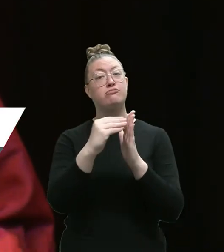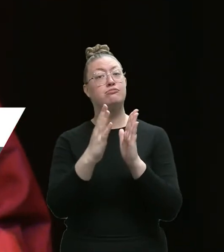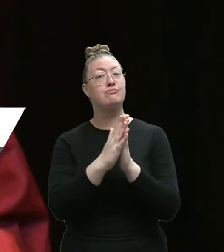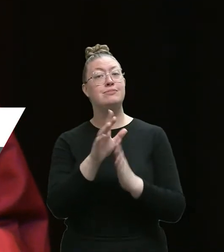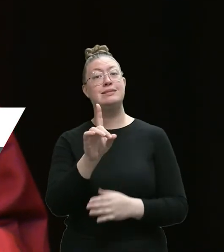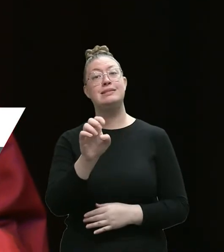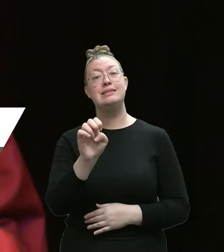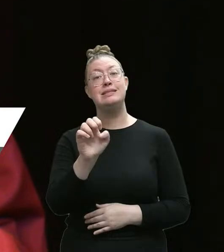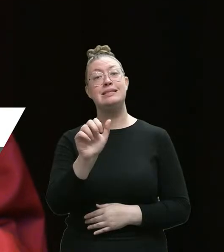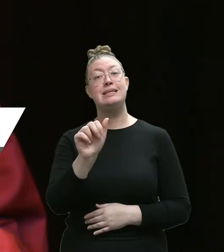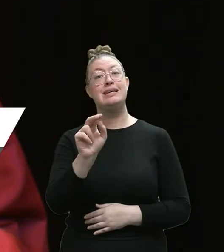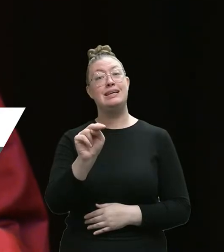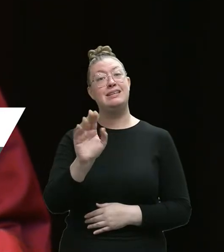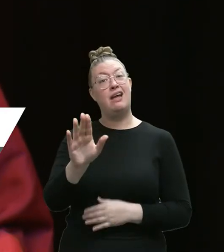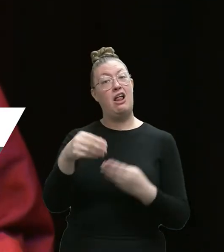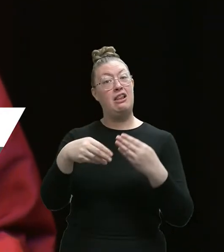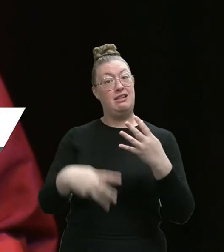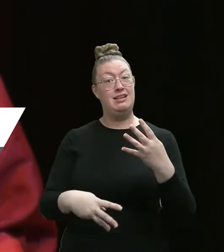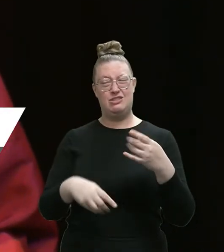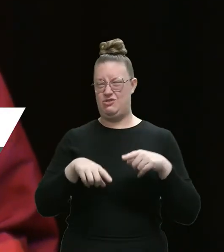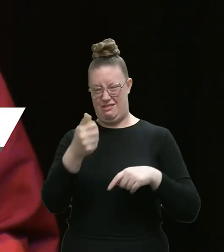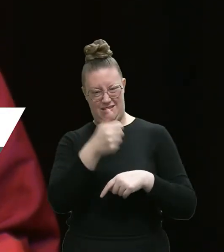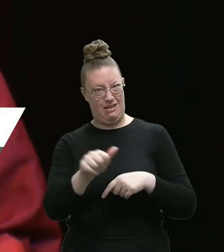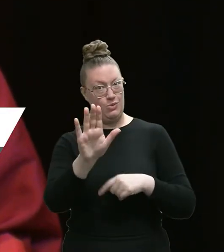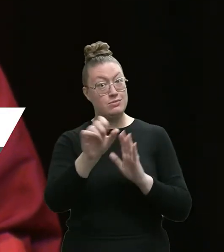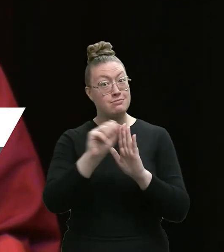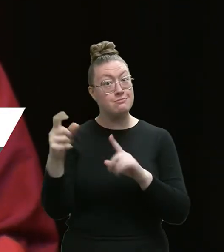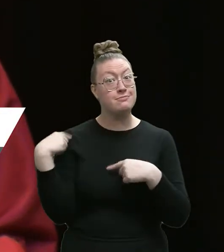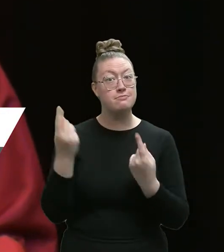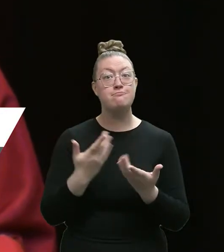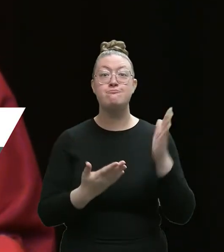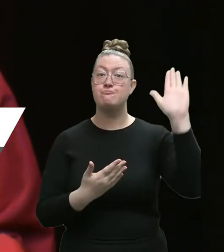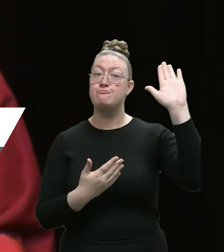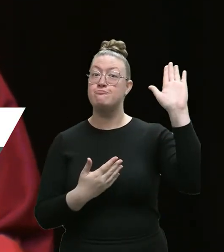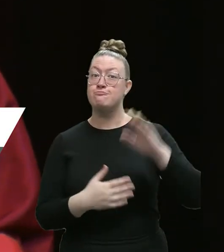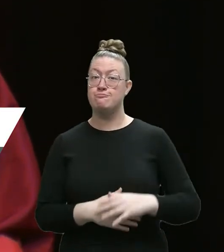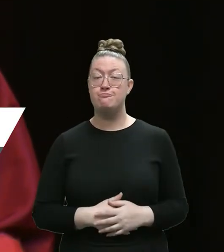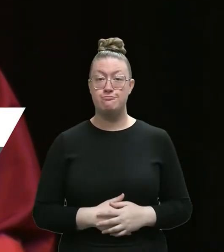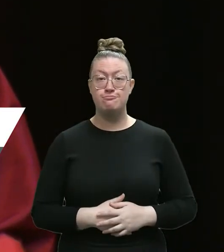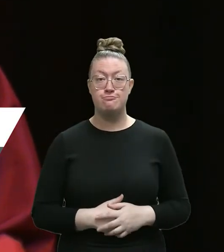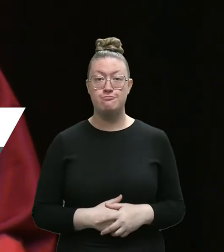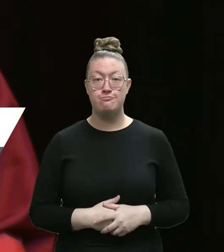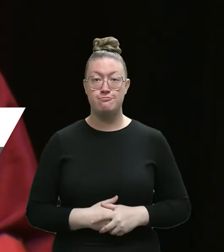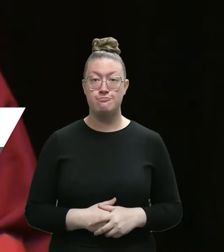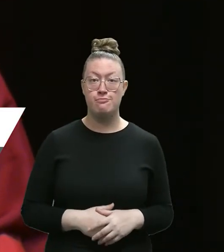to thank my mother and father. I was homeschooled! And I would not changed change the time